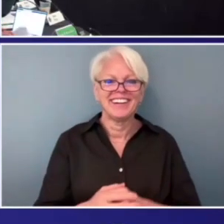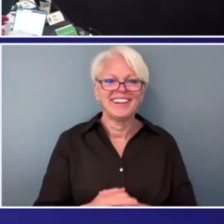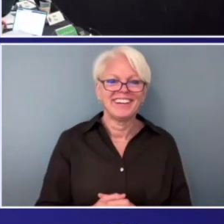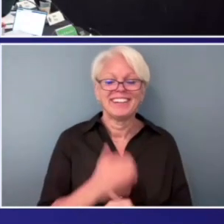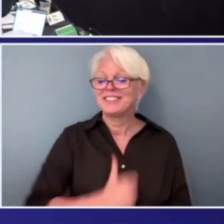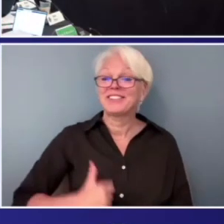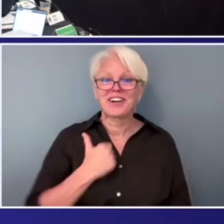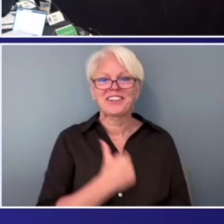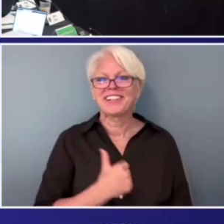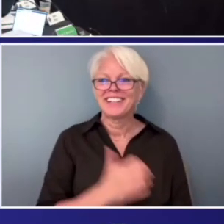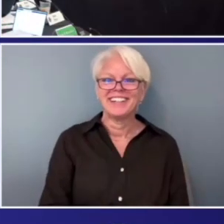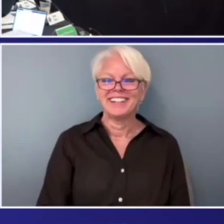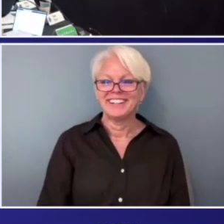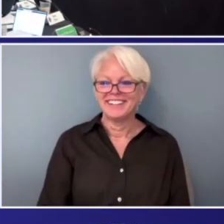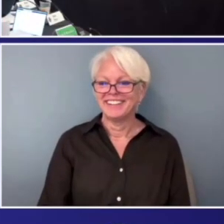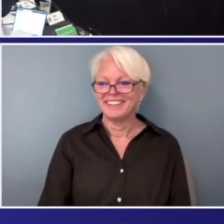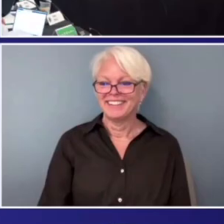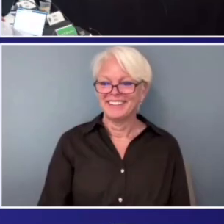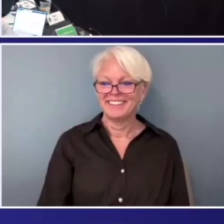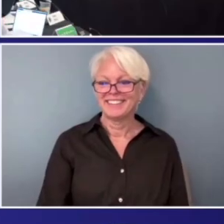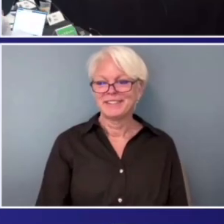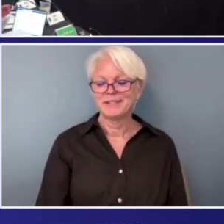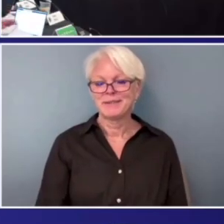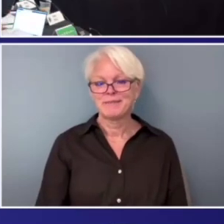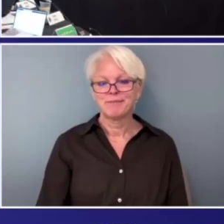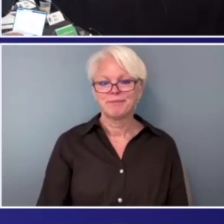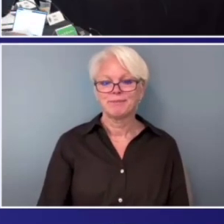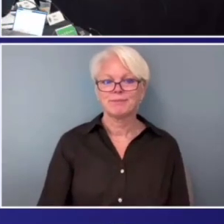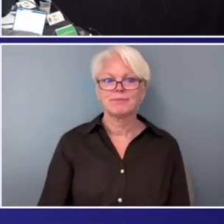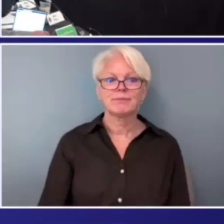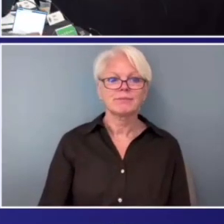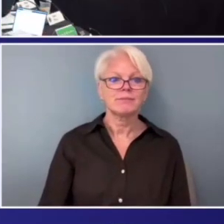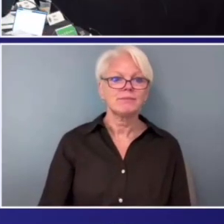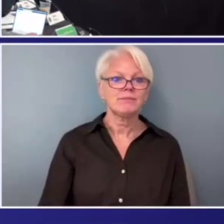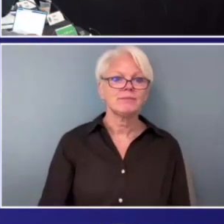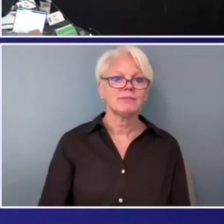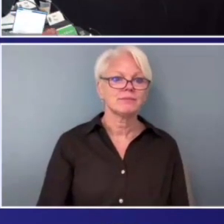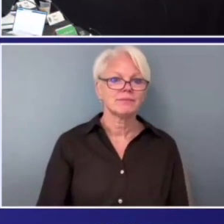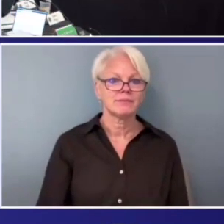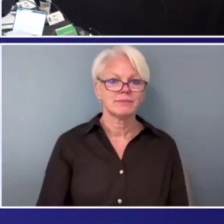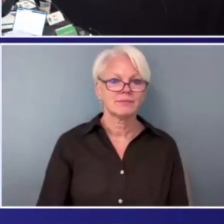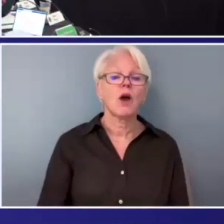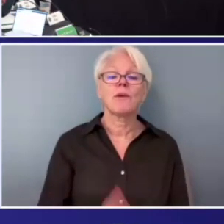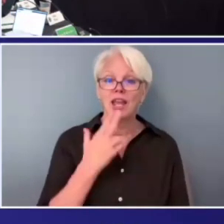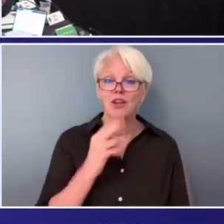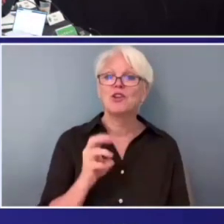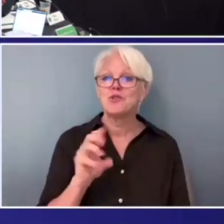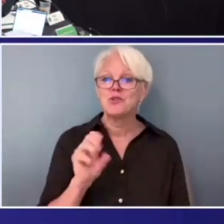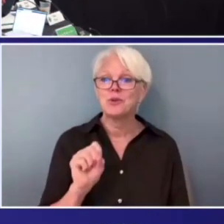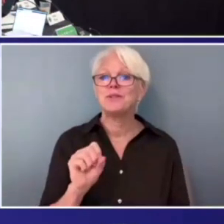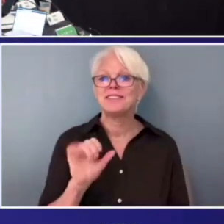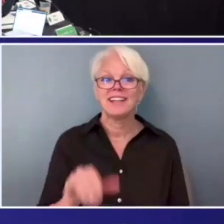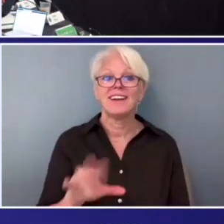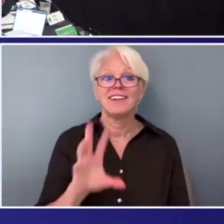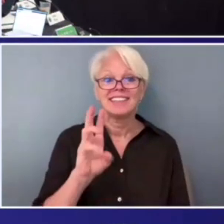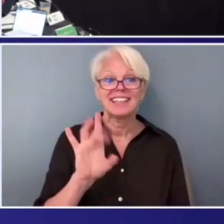guys. The good news is, is now that we are on 682.215.